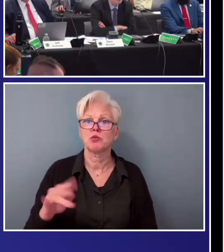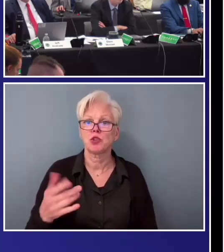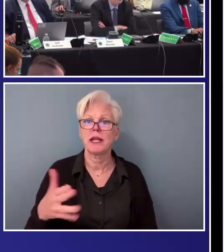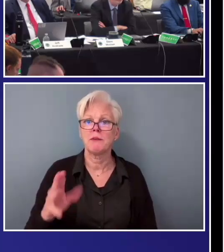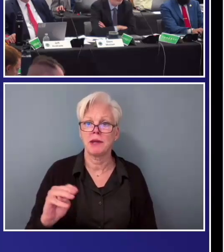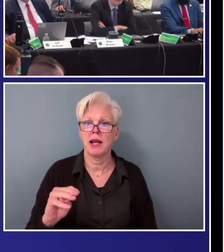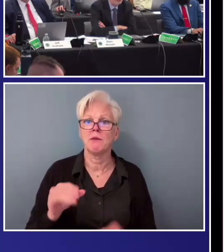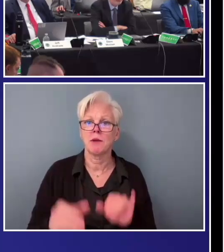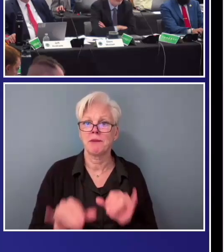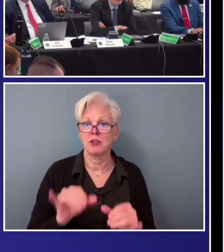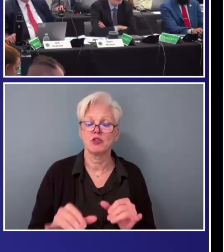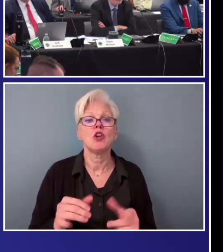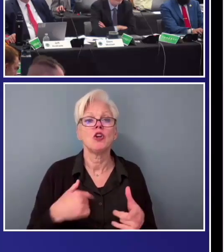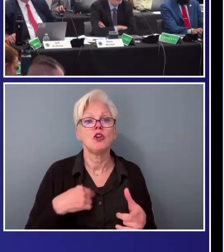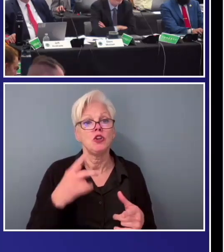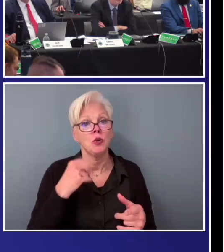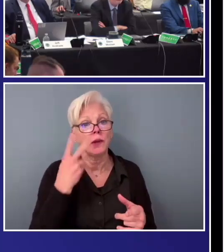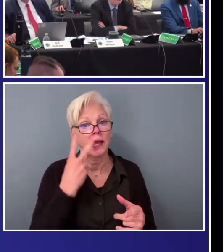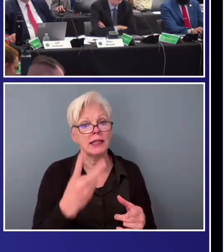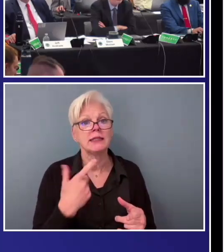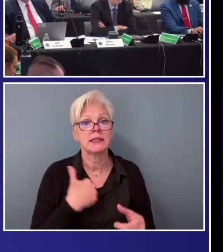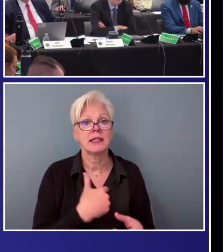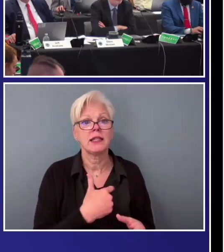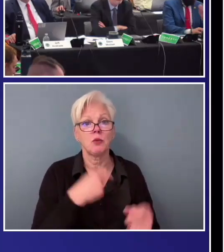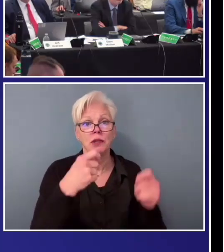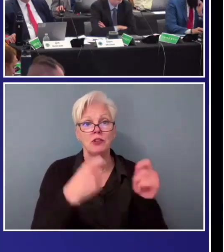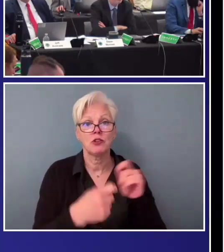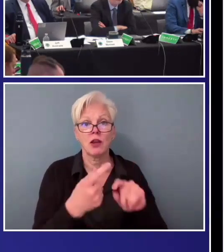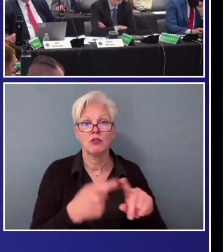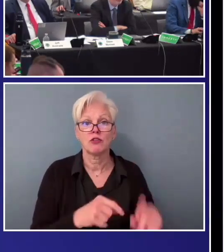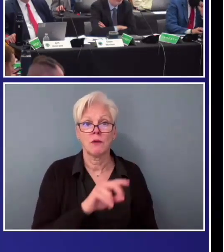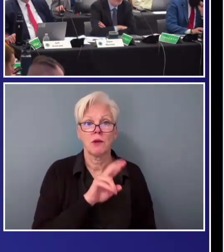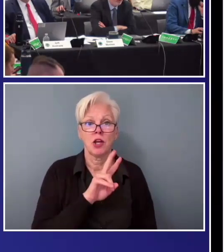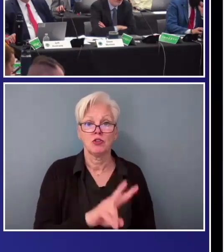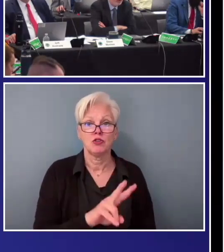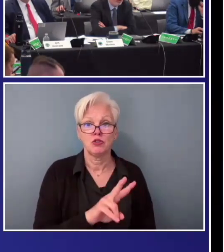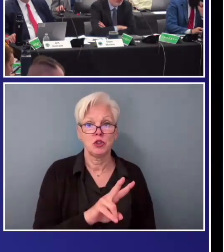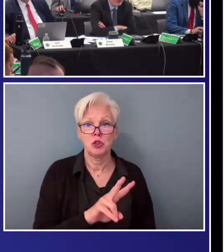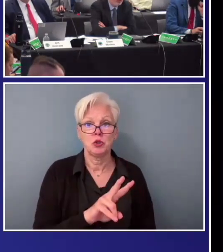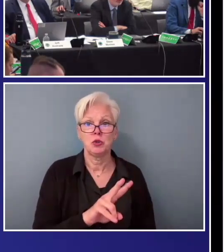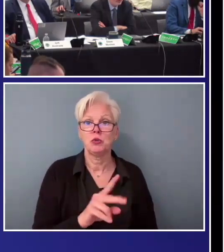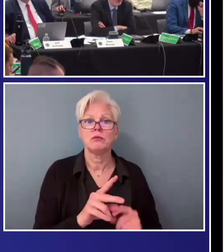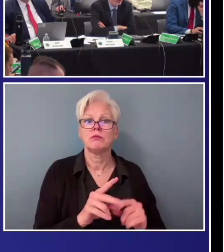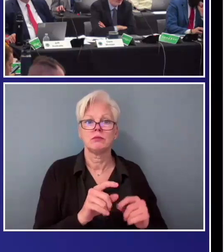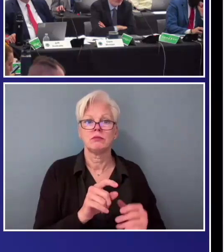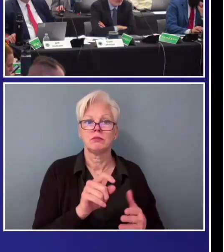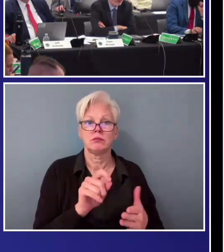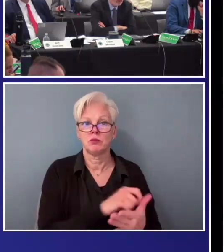As you can see, we changed it from two to a single year cohort period.